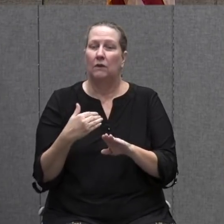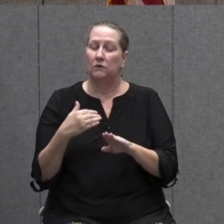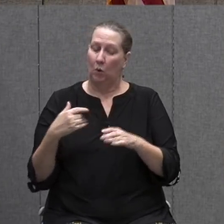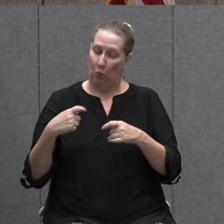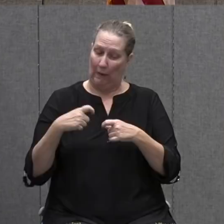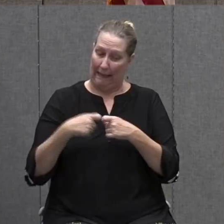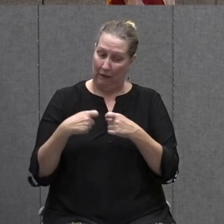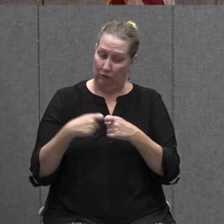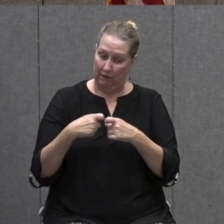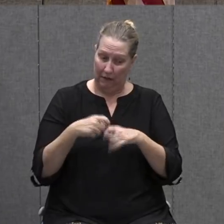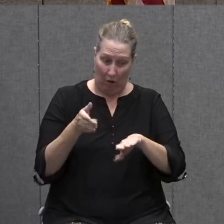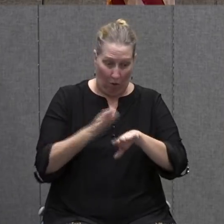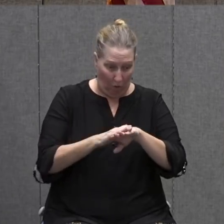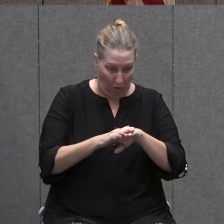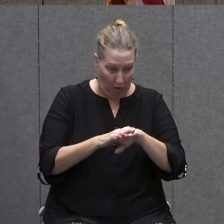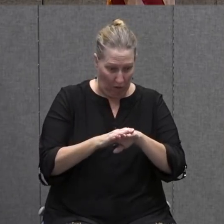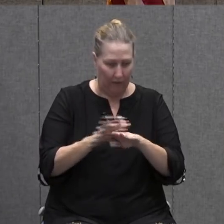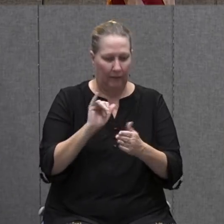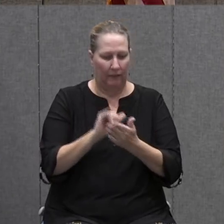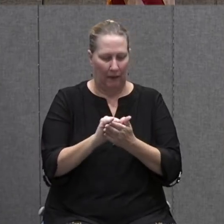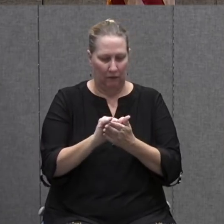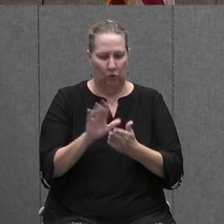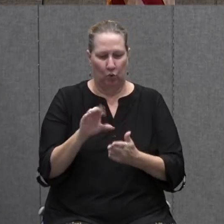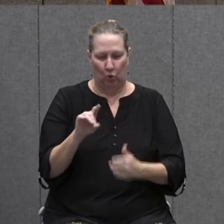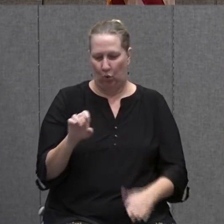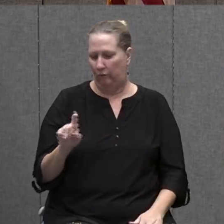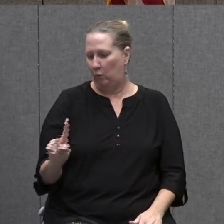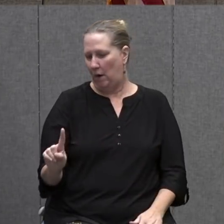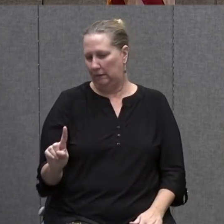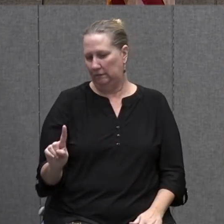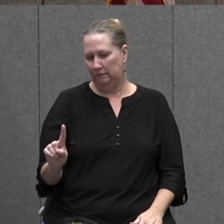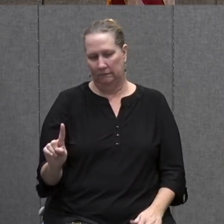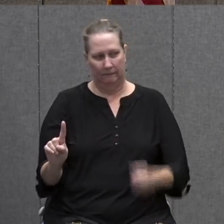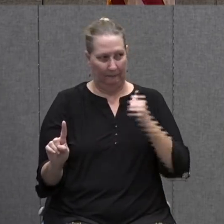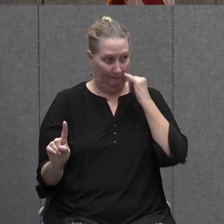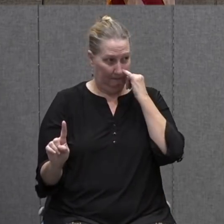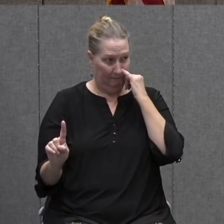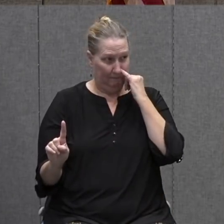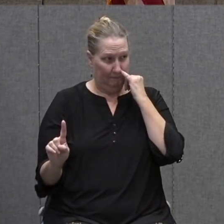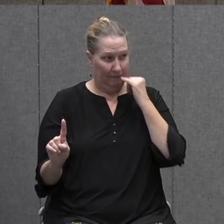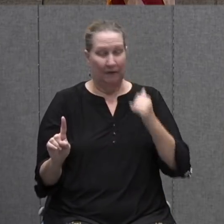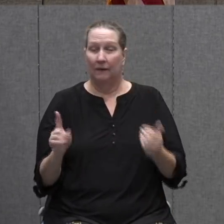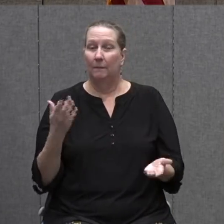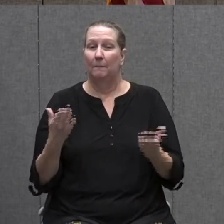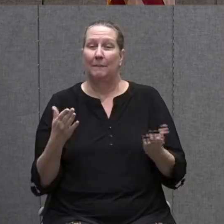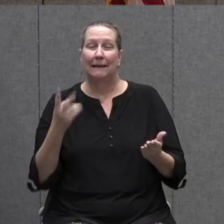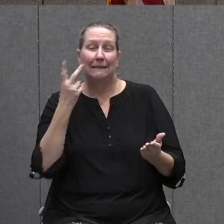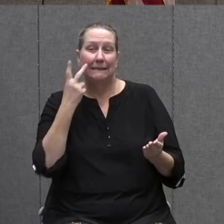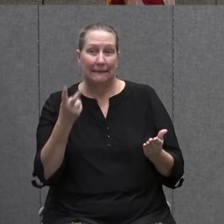we might see black squares. And hopefully you can see this.